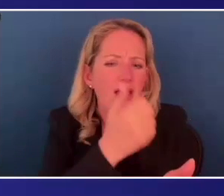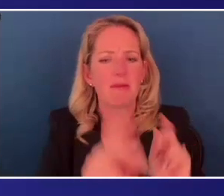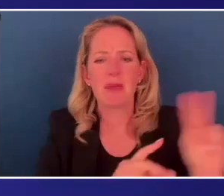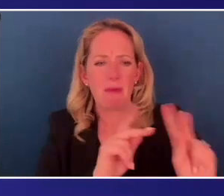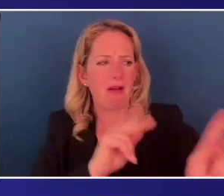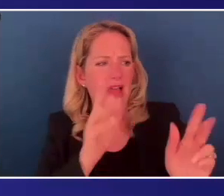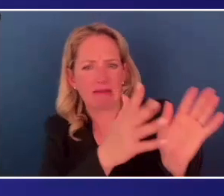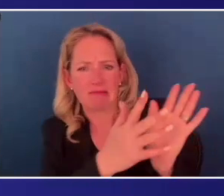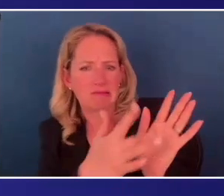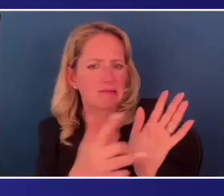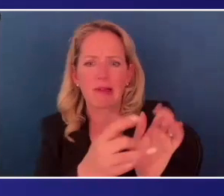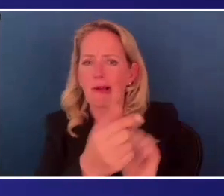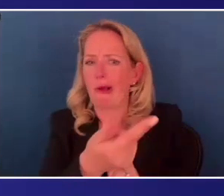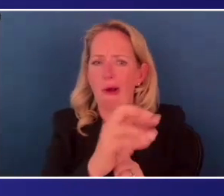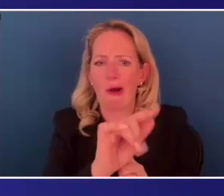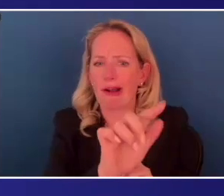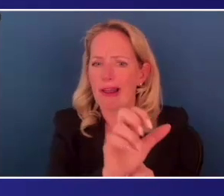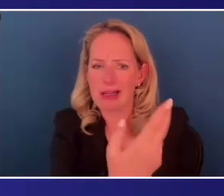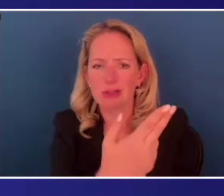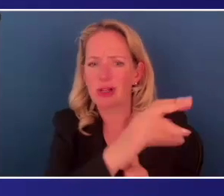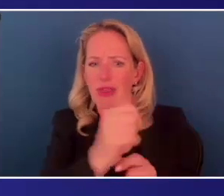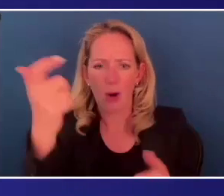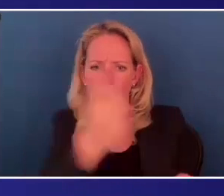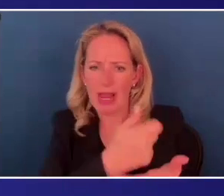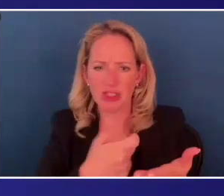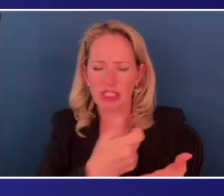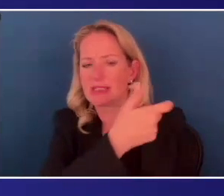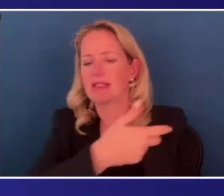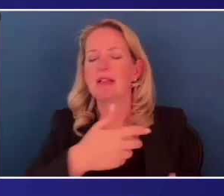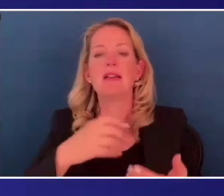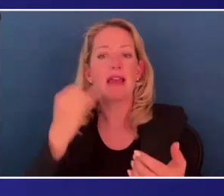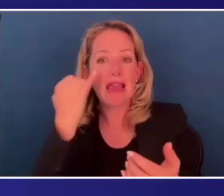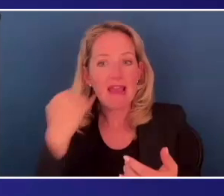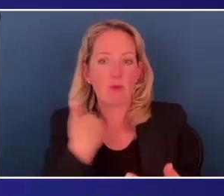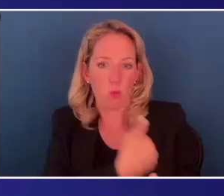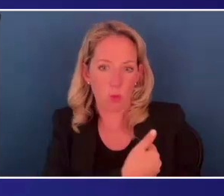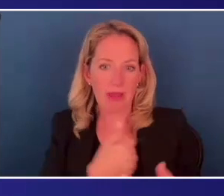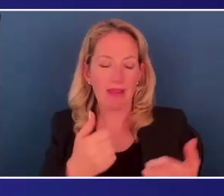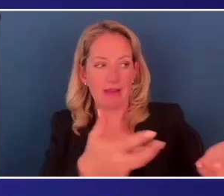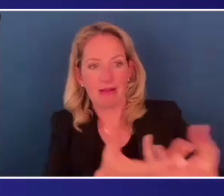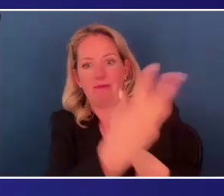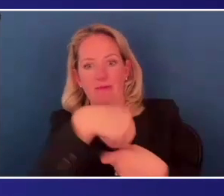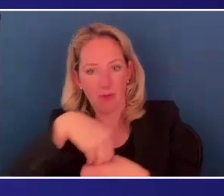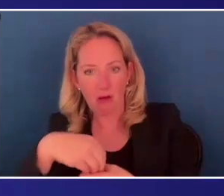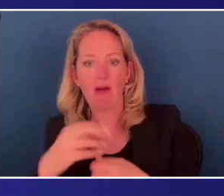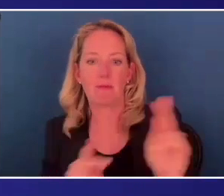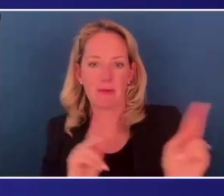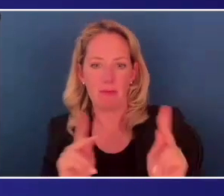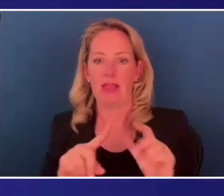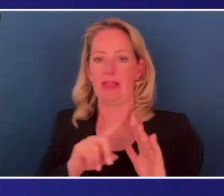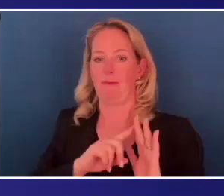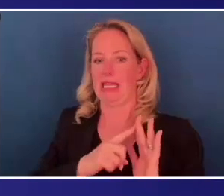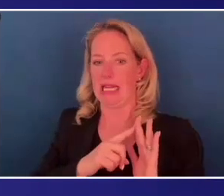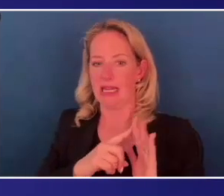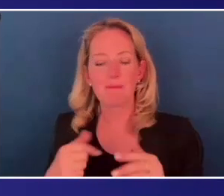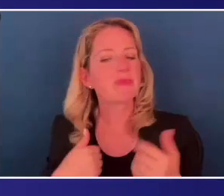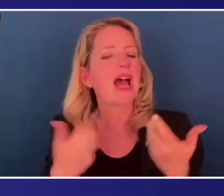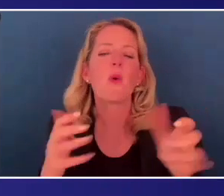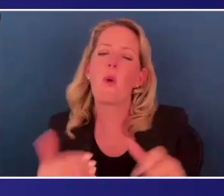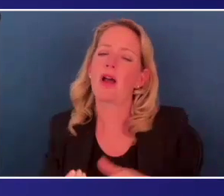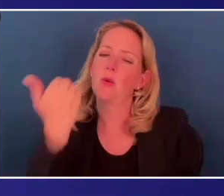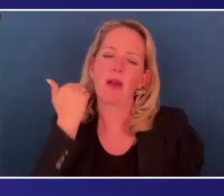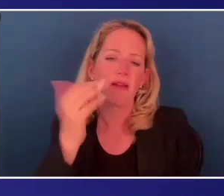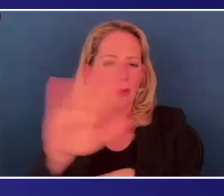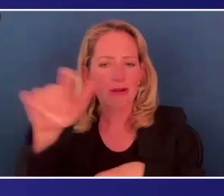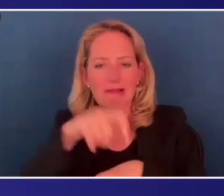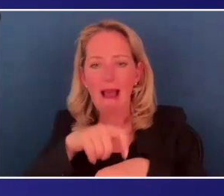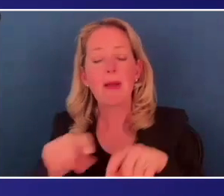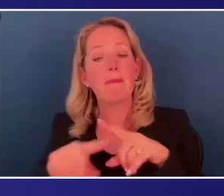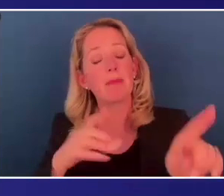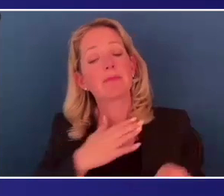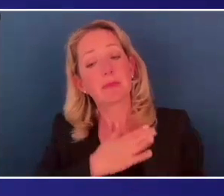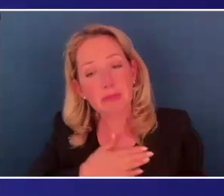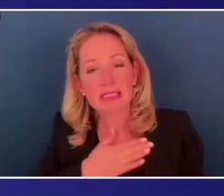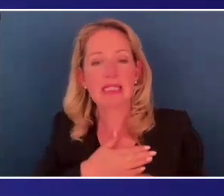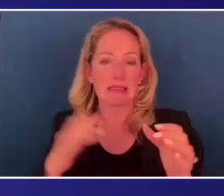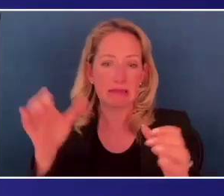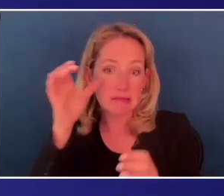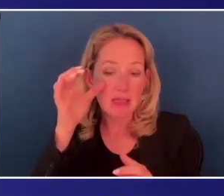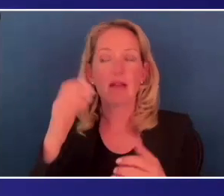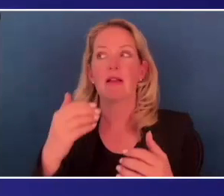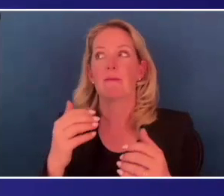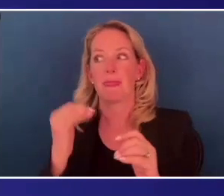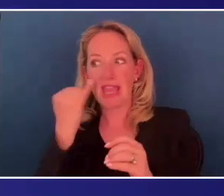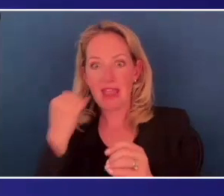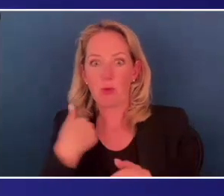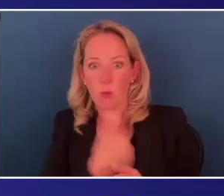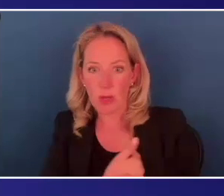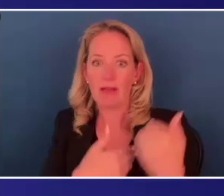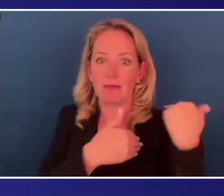I'm not going to take up too much of your time, but I would encourage everyone to move forward with this idea of allowing those of us who are burdened with student debt to be the solution to paying it back.